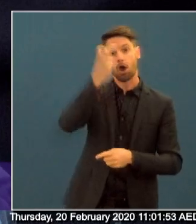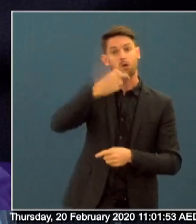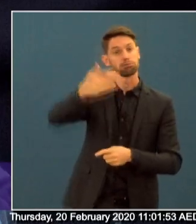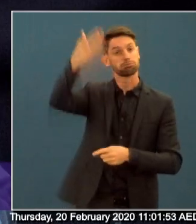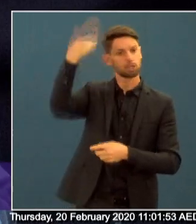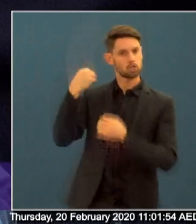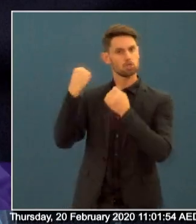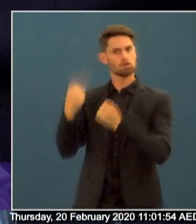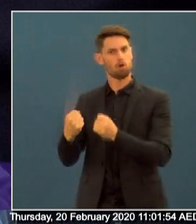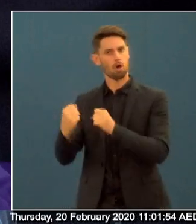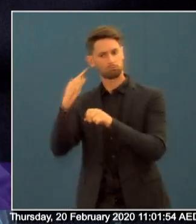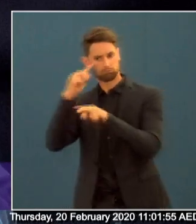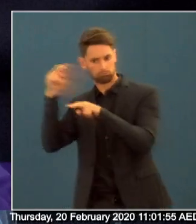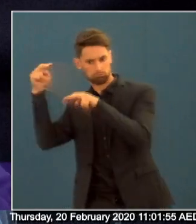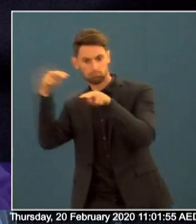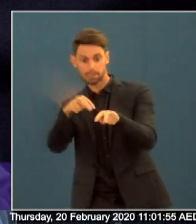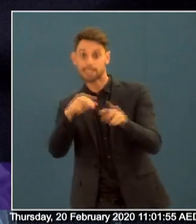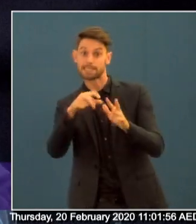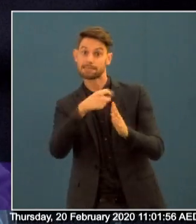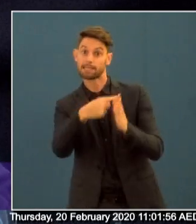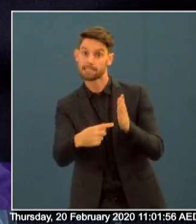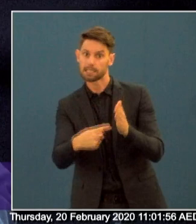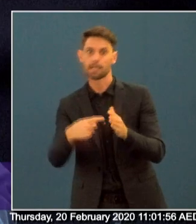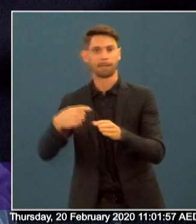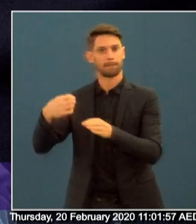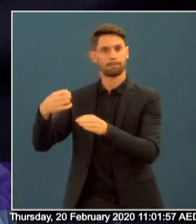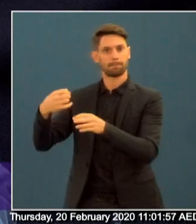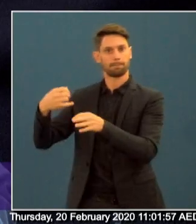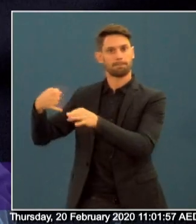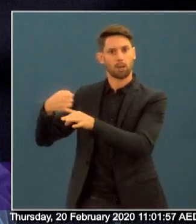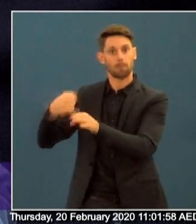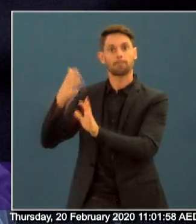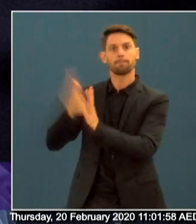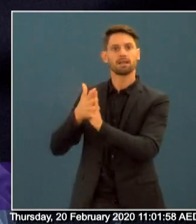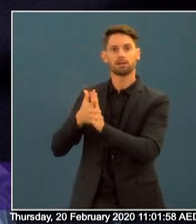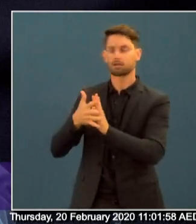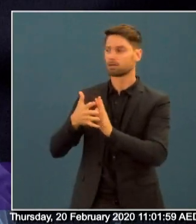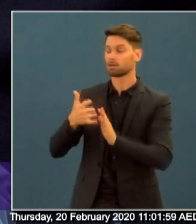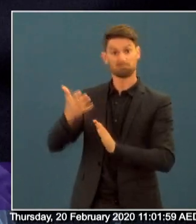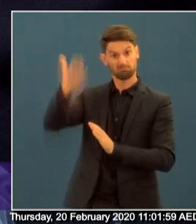has largely meant that the health professionals have turned their back on disability.